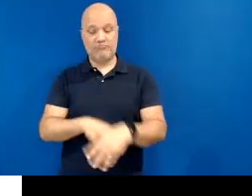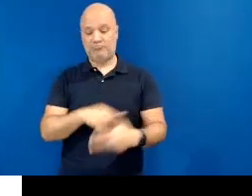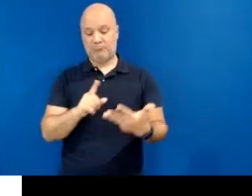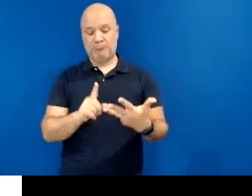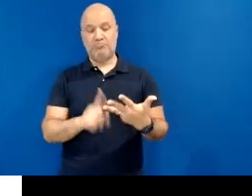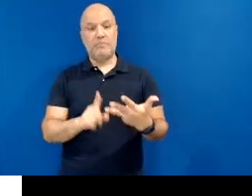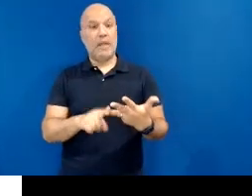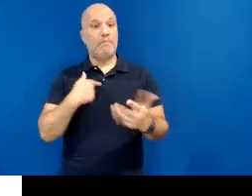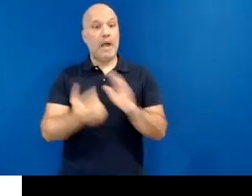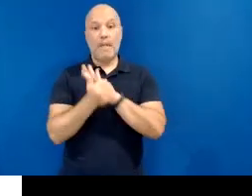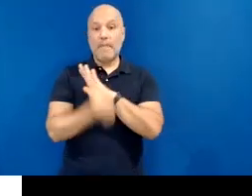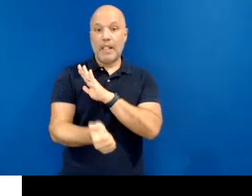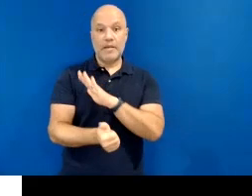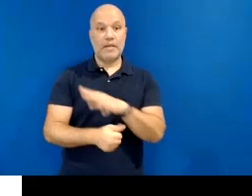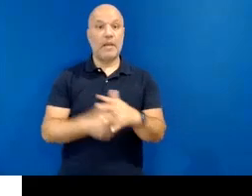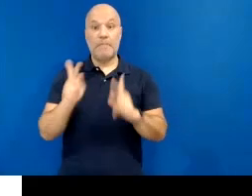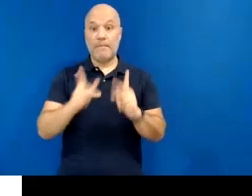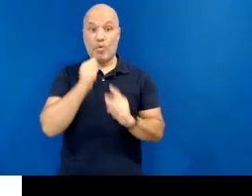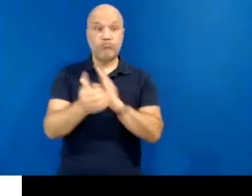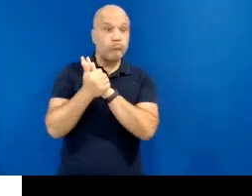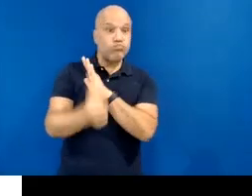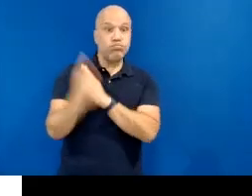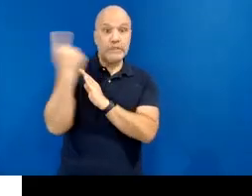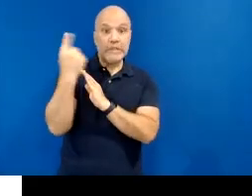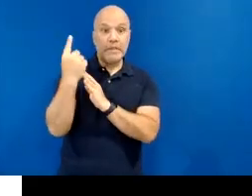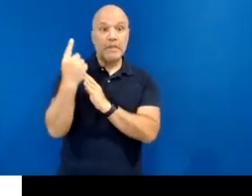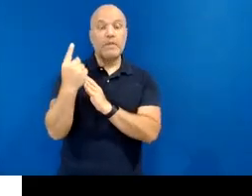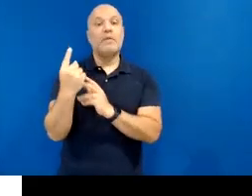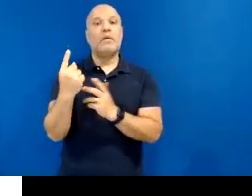abilities, people with abilities and so forth and disabilities